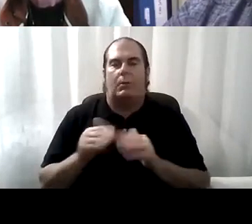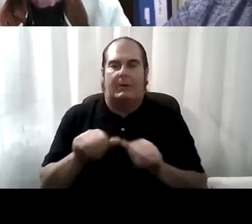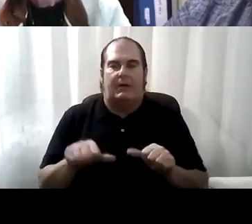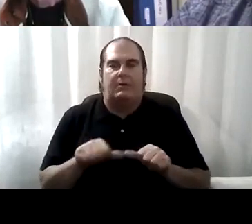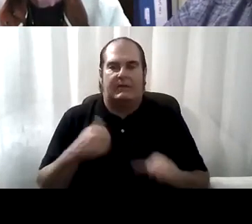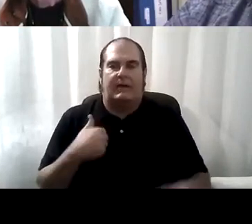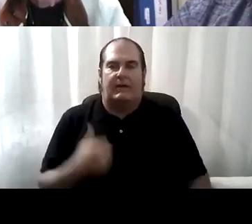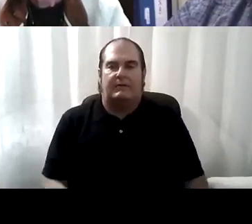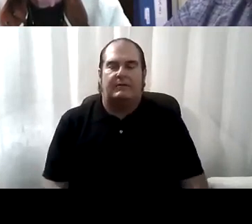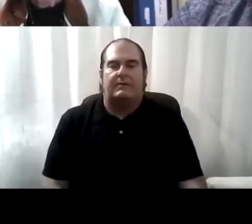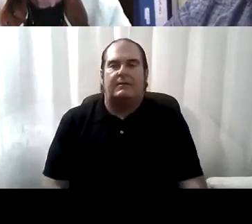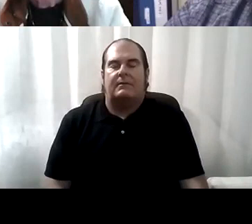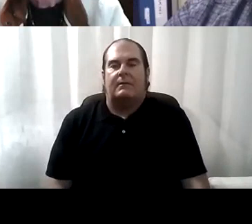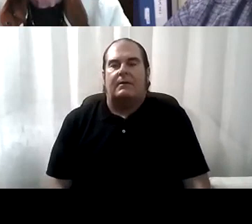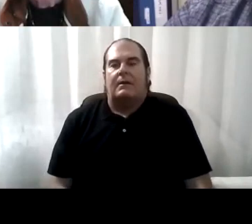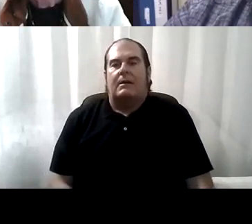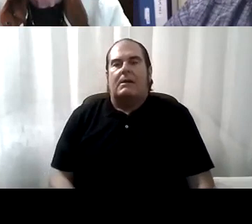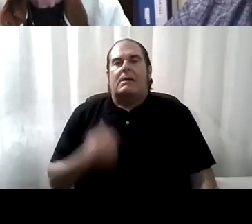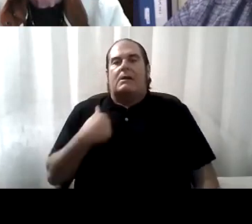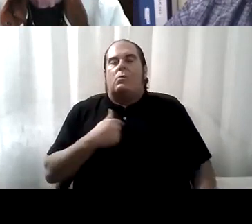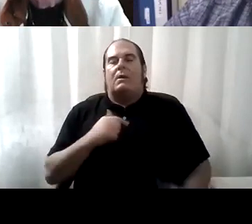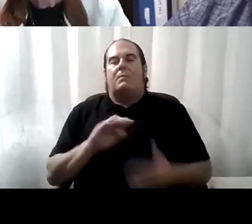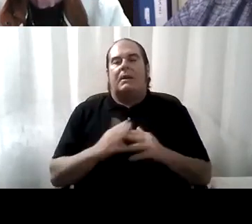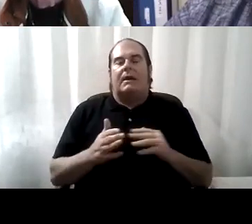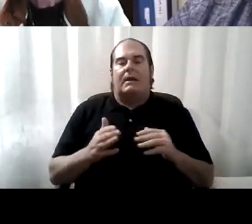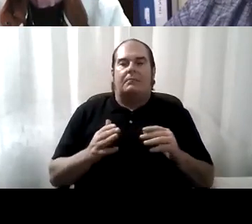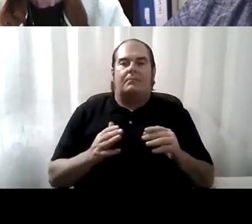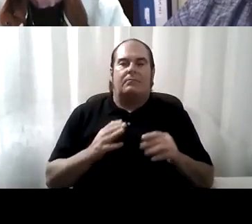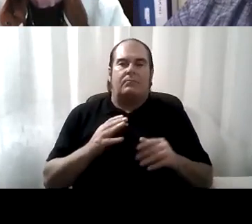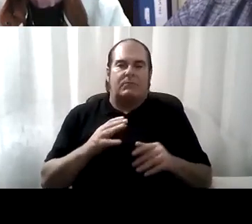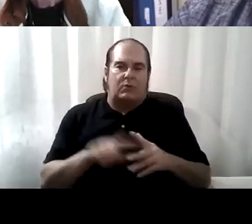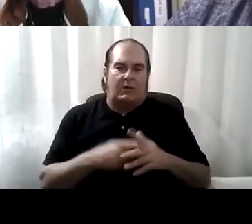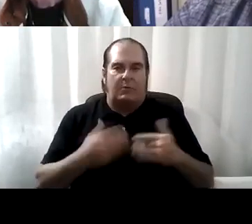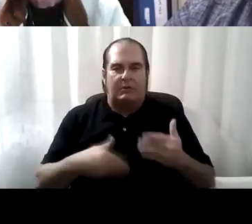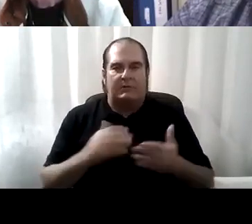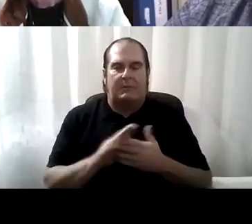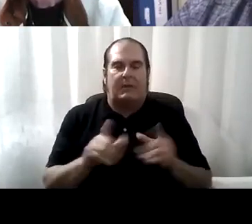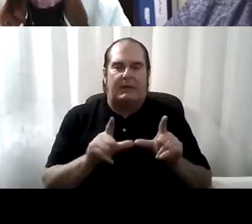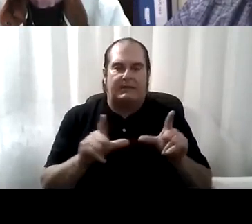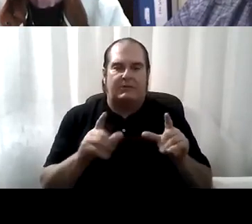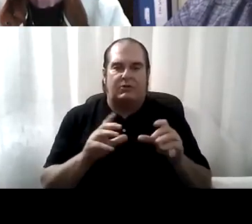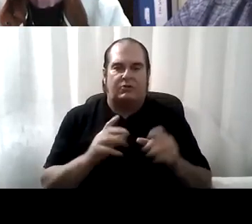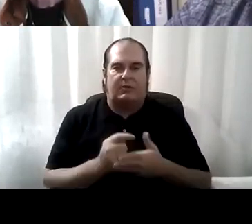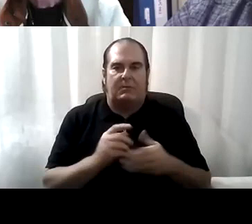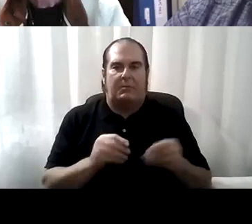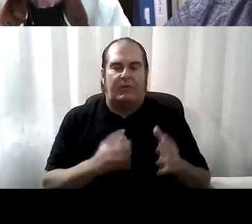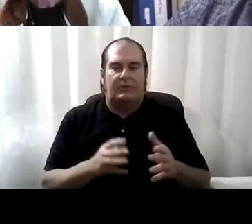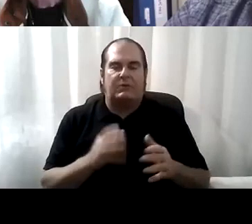And so we went through the process to become licensed as a treatment provider, and therefore substance use services are available in all of our areas